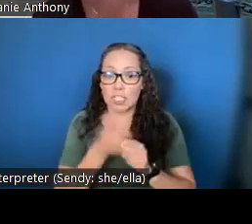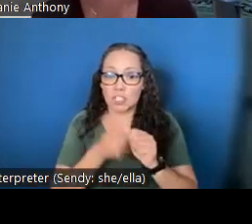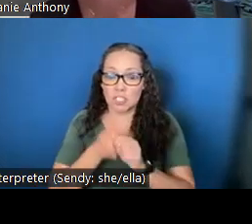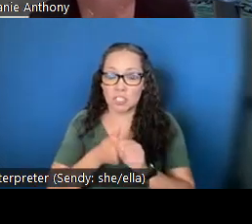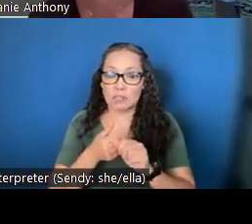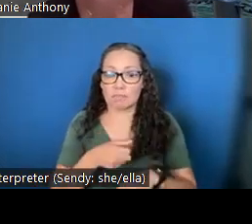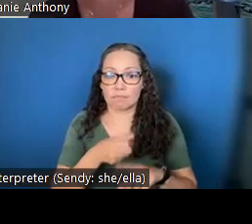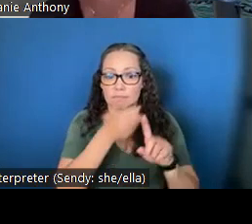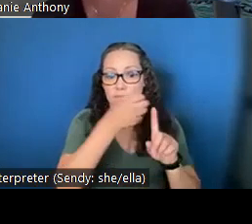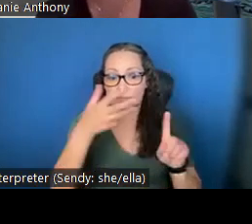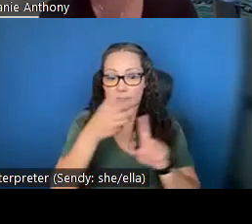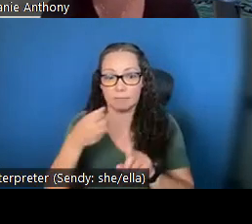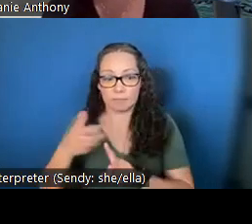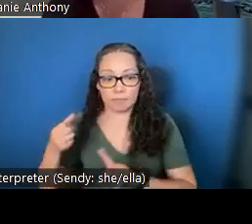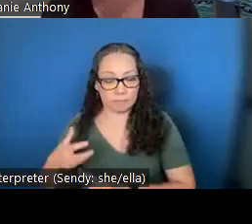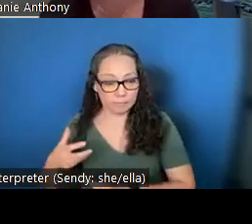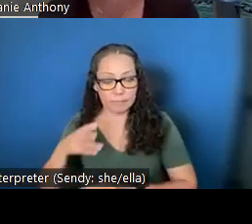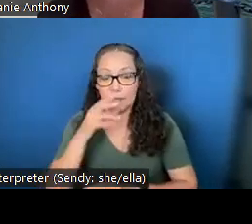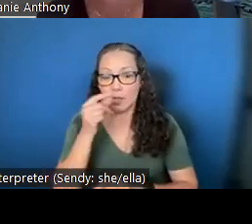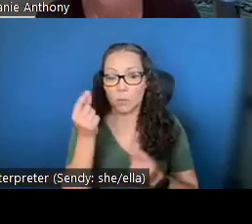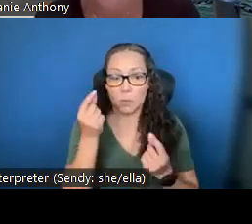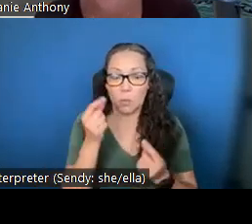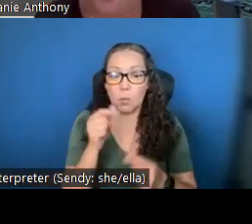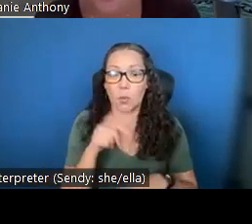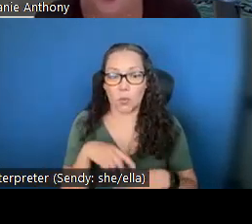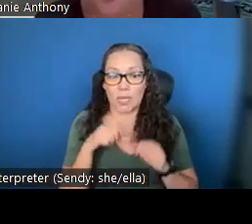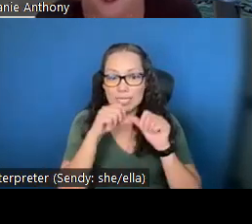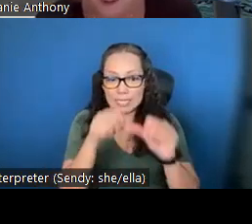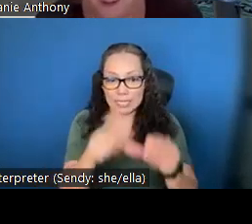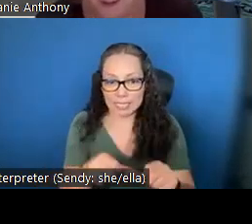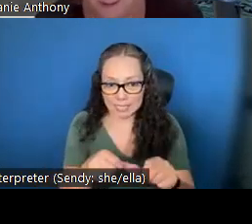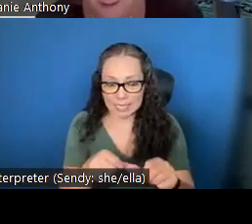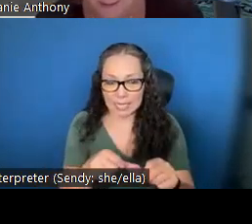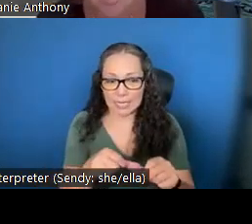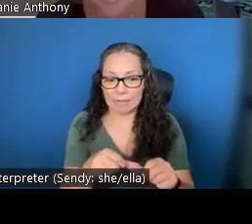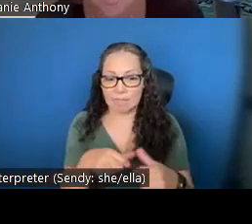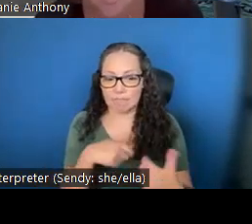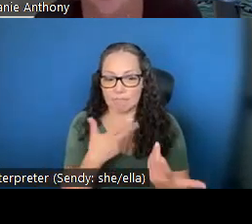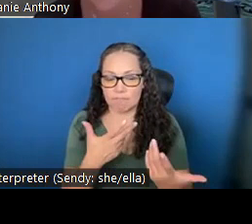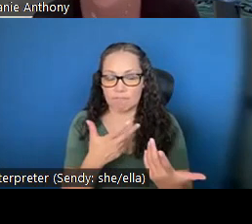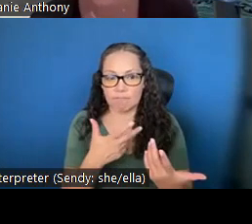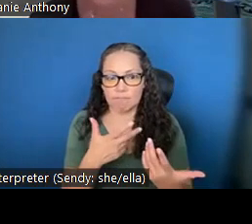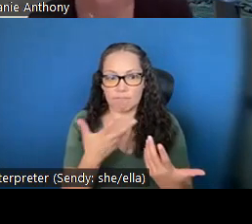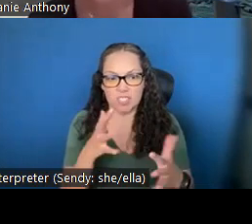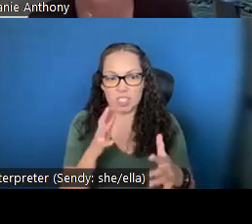around creating or enhancing existing forums to strengthen the Partnerships um this goes again